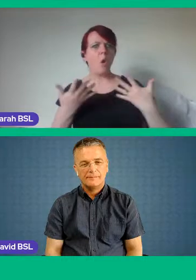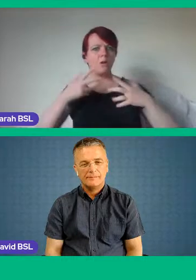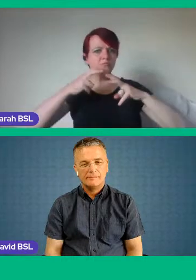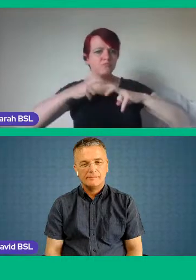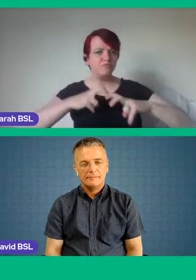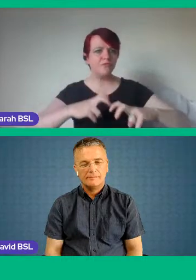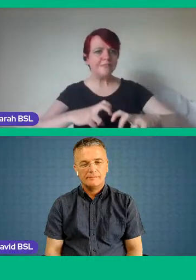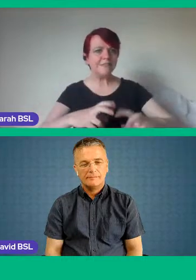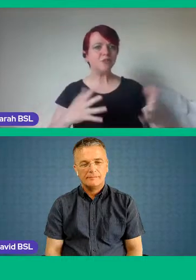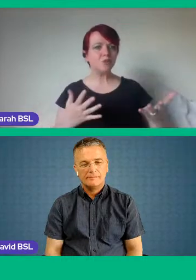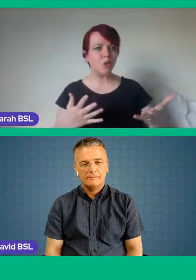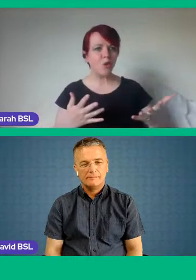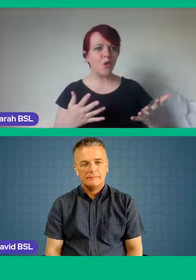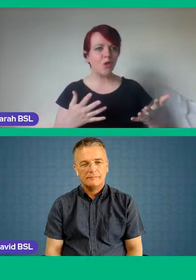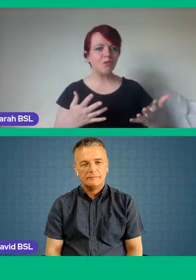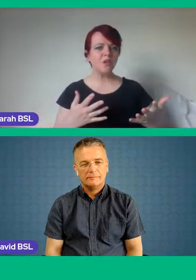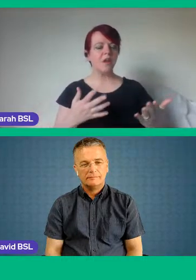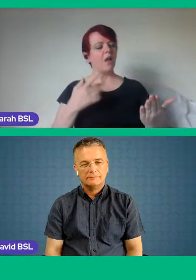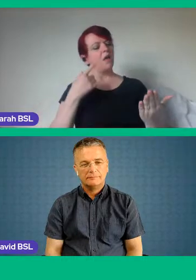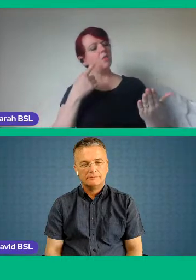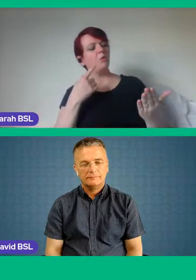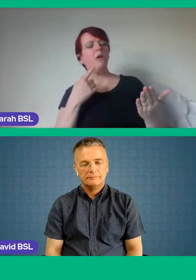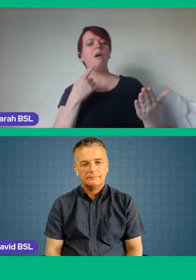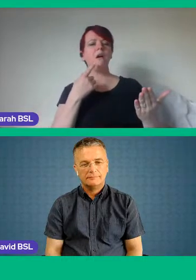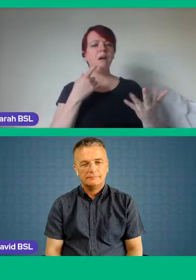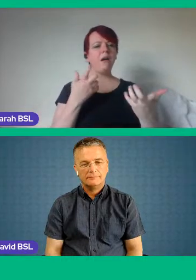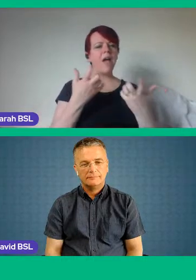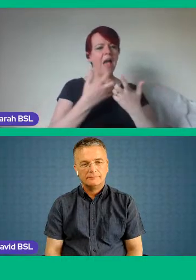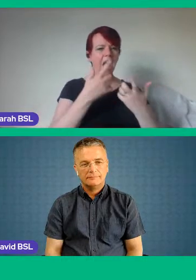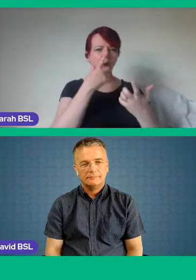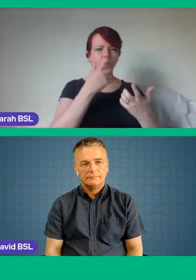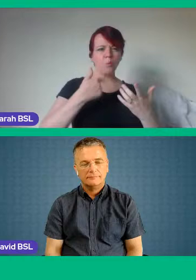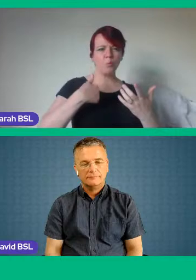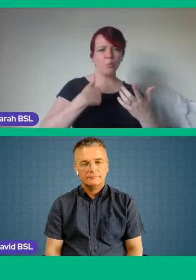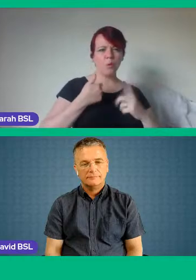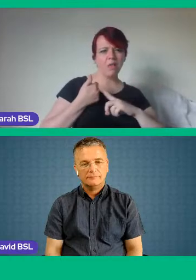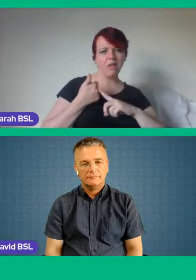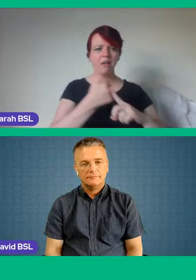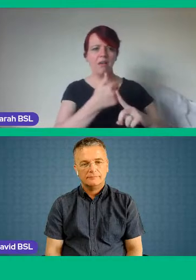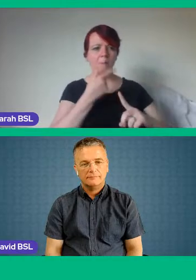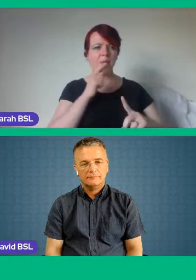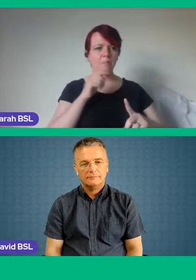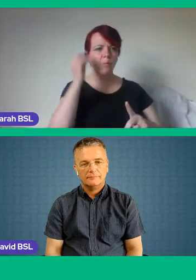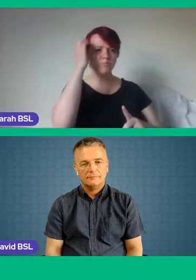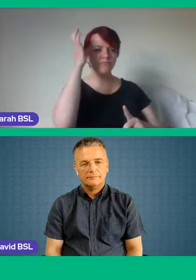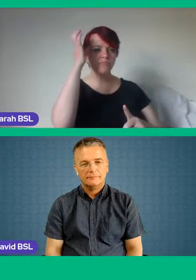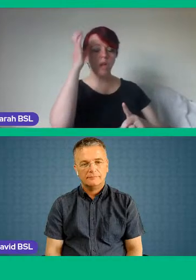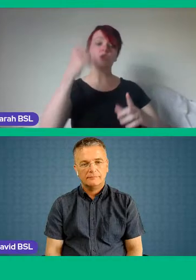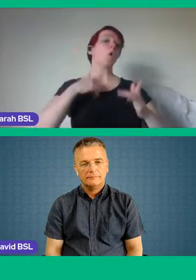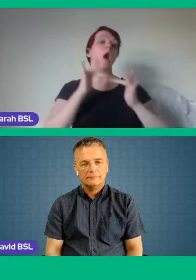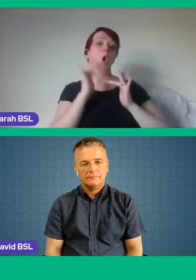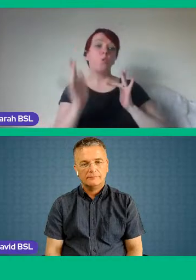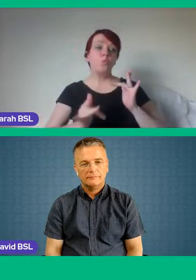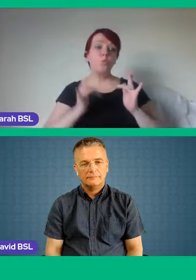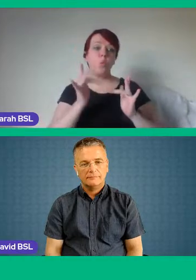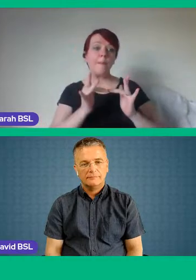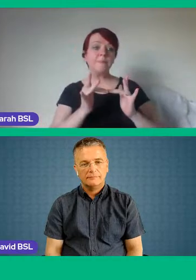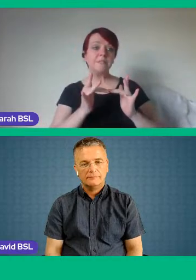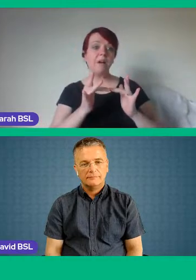we did then suggest and we started to implement ways on our website where you can champion transparency a bit more and some low-cost, low